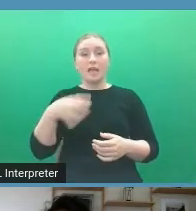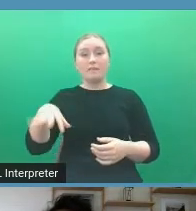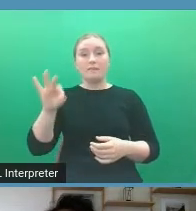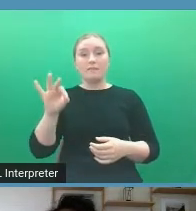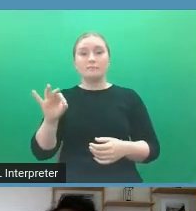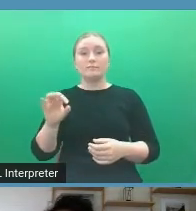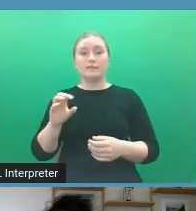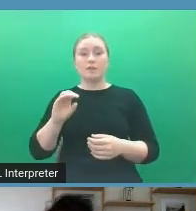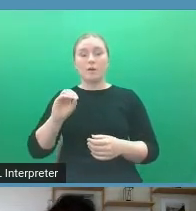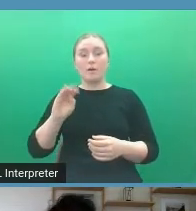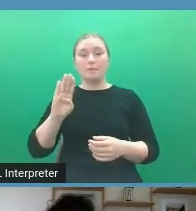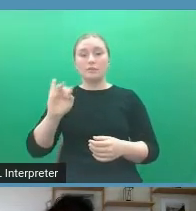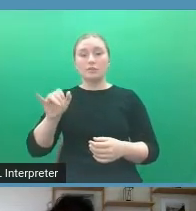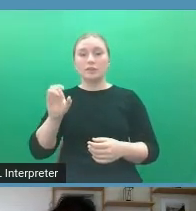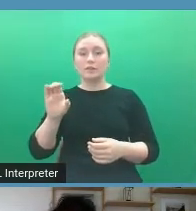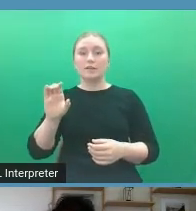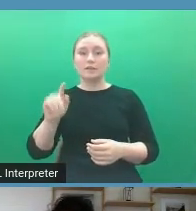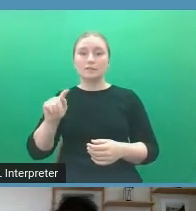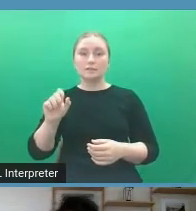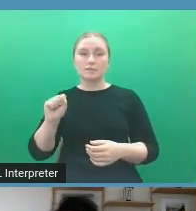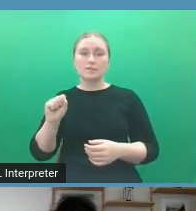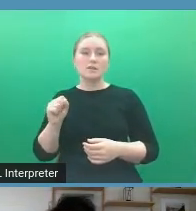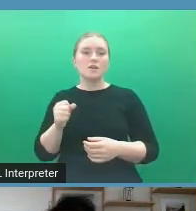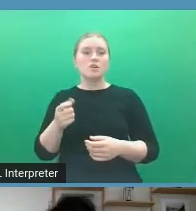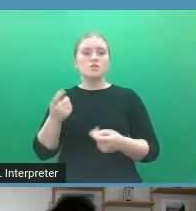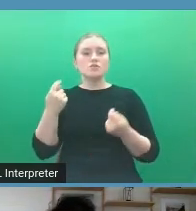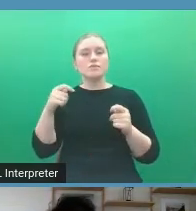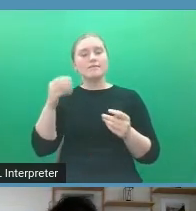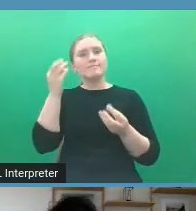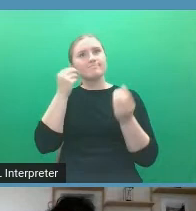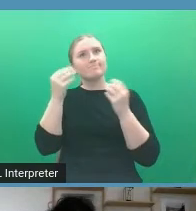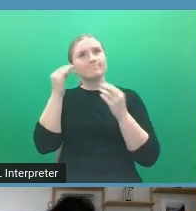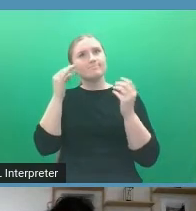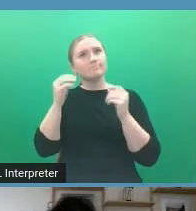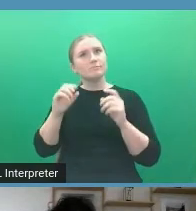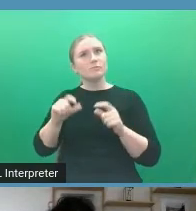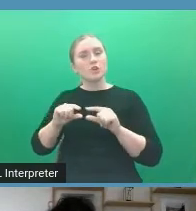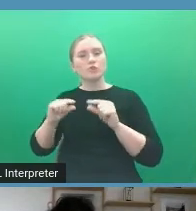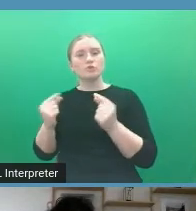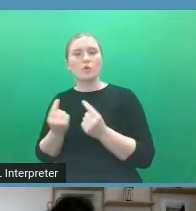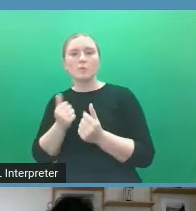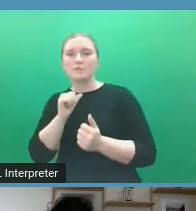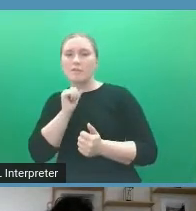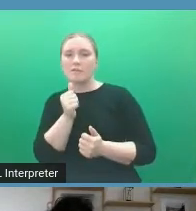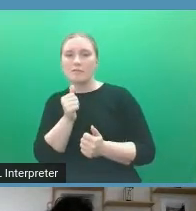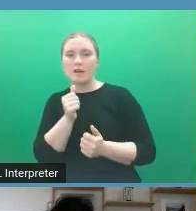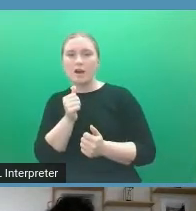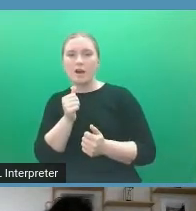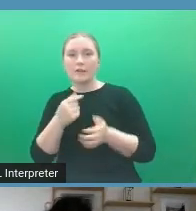material, let's think about the groups that are often not as represented as they could be.